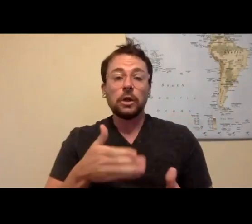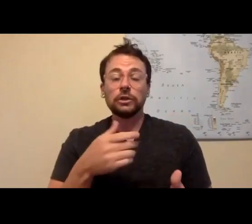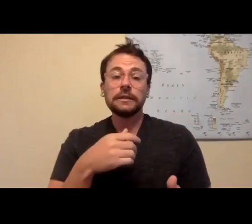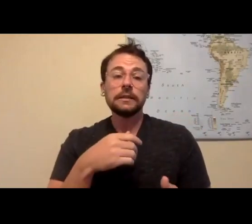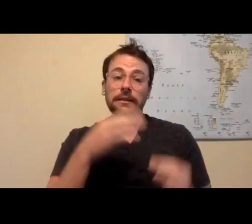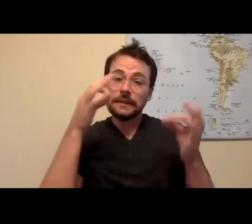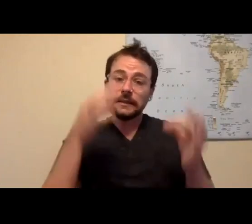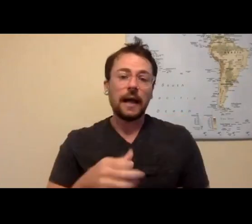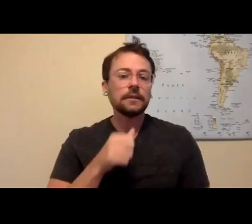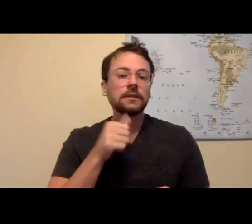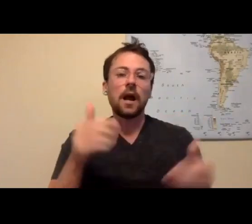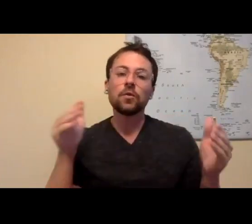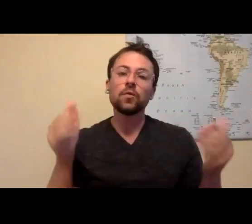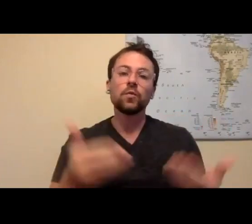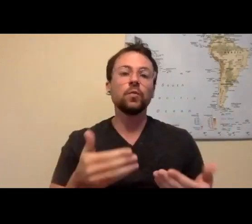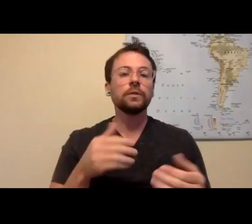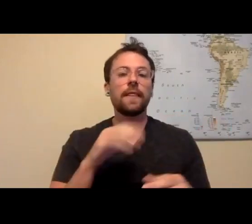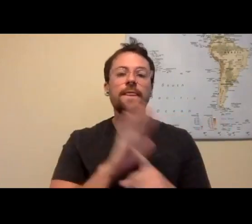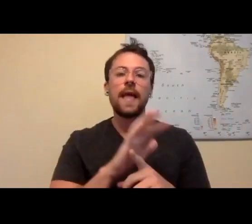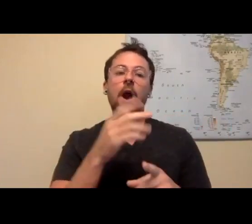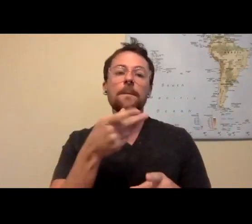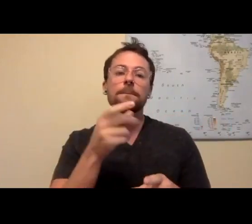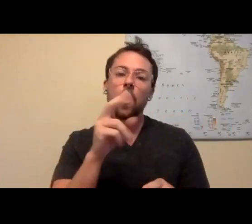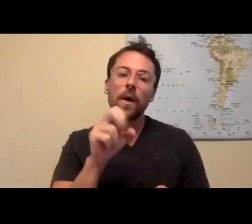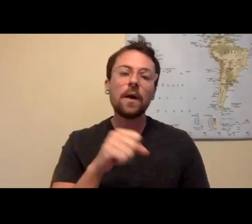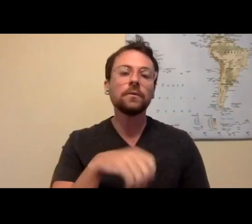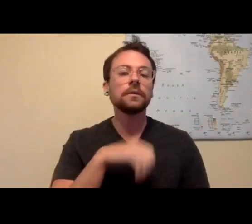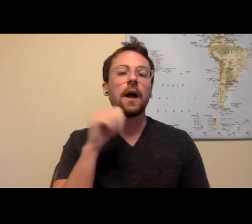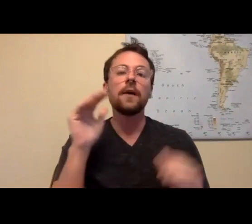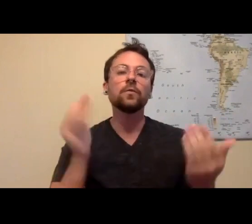somebody who has gender. No matter what it is.